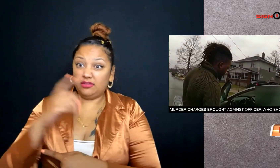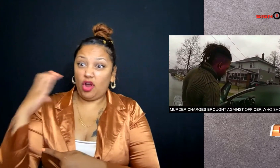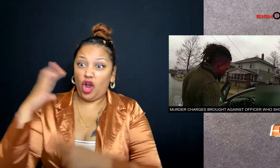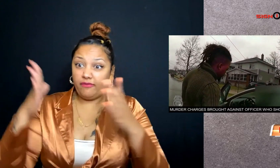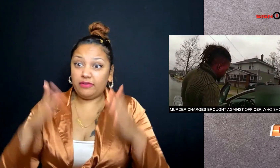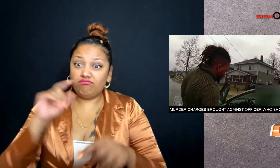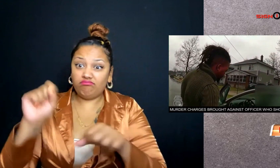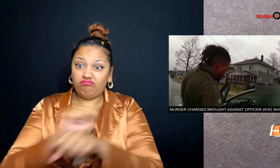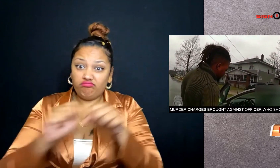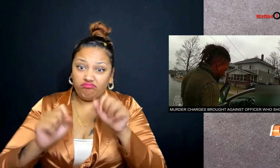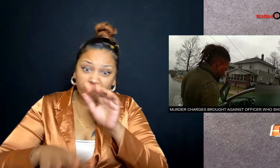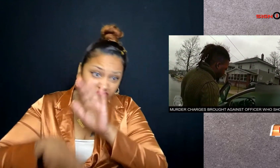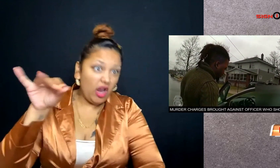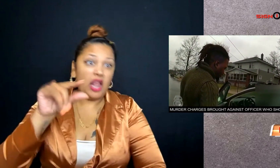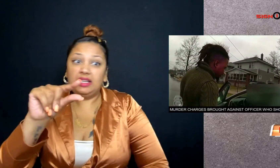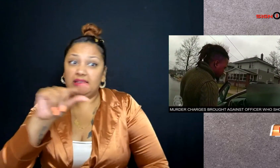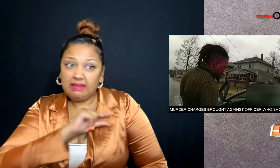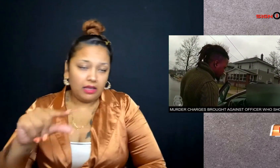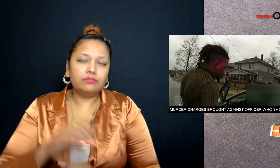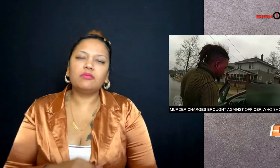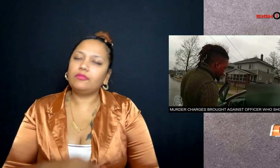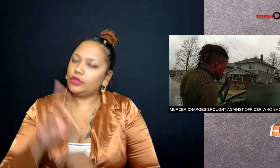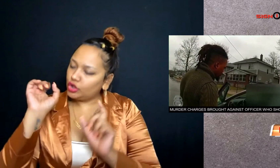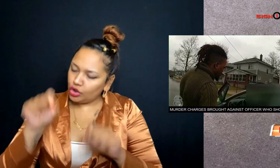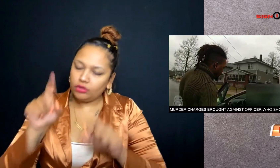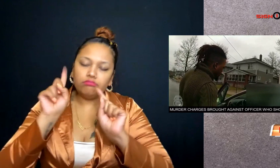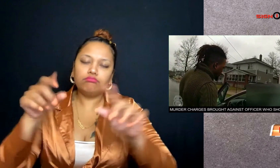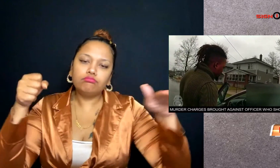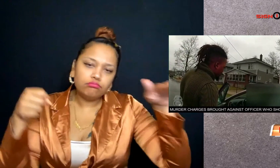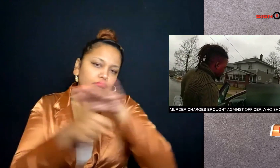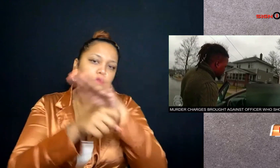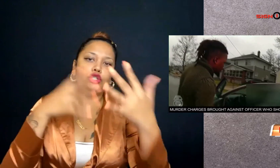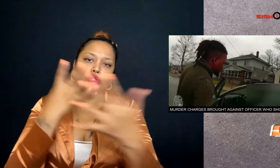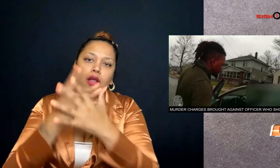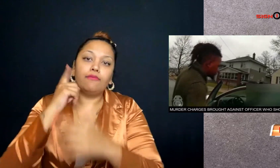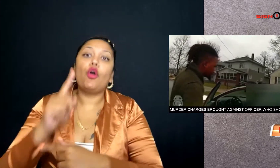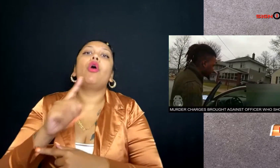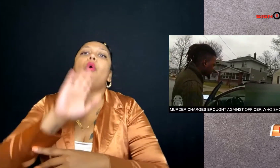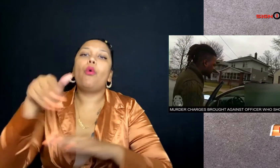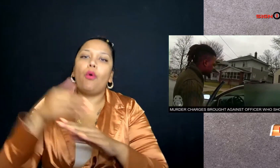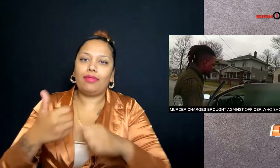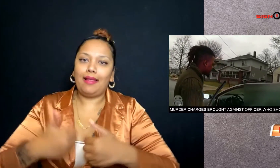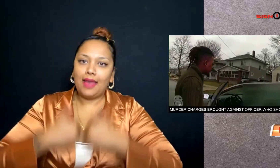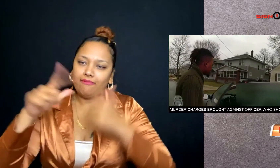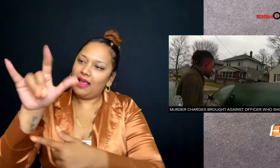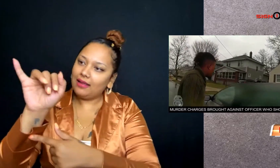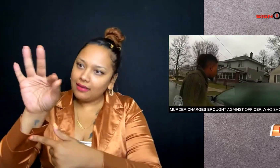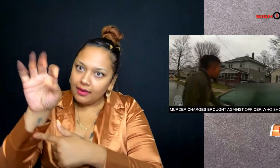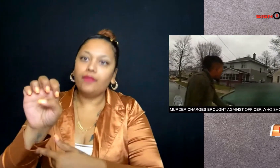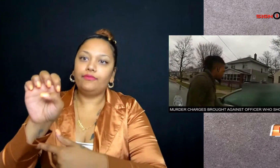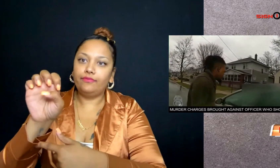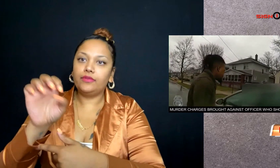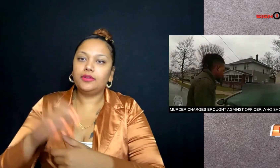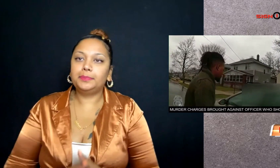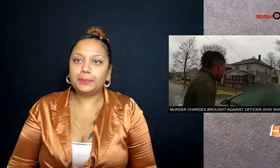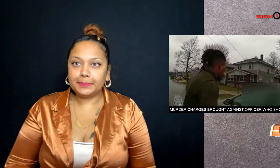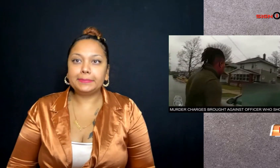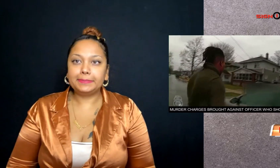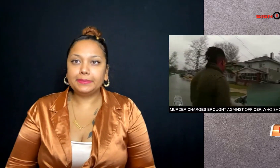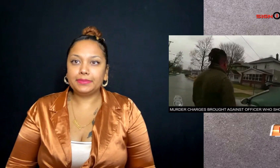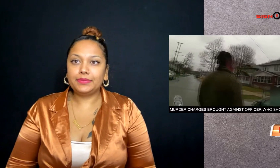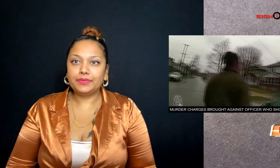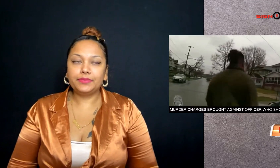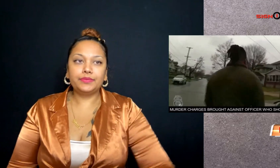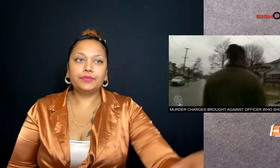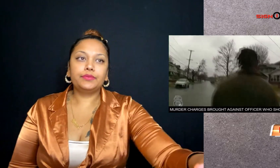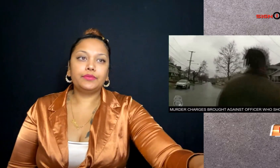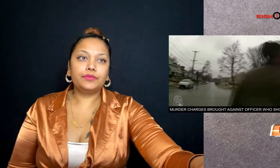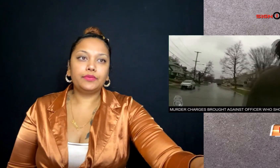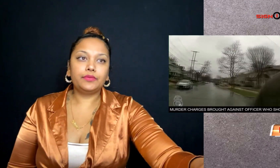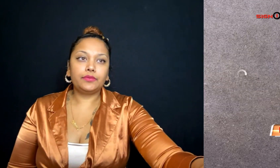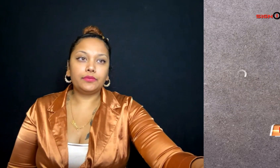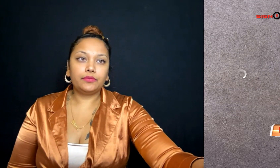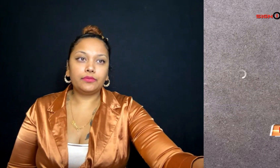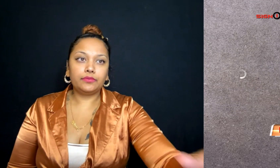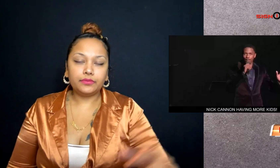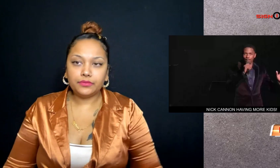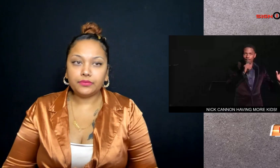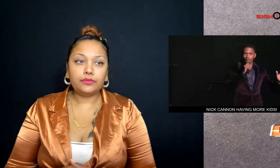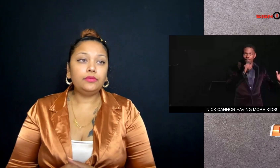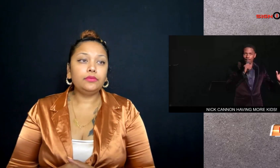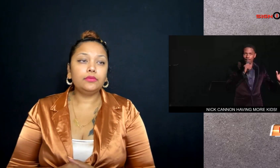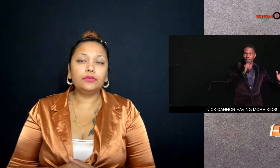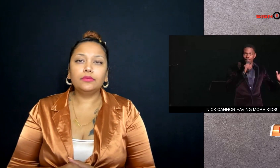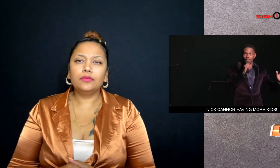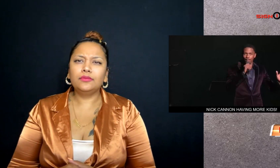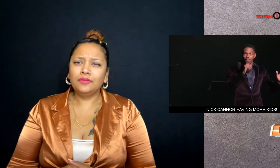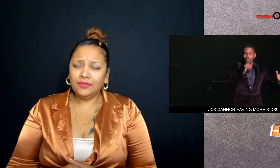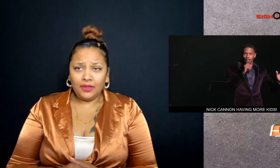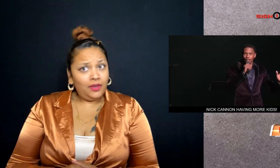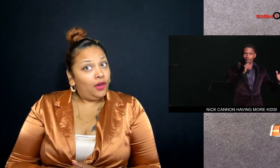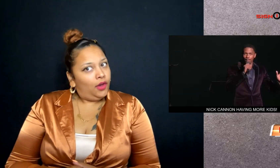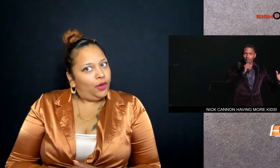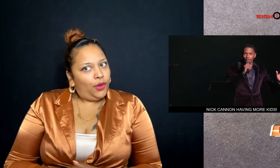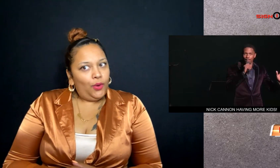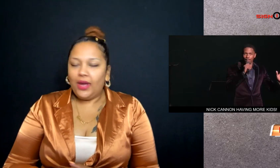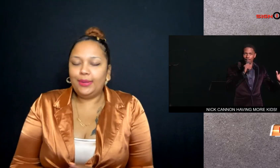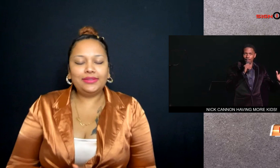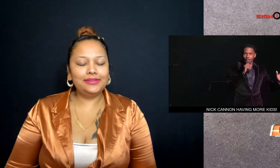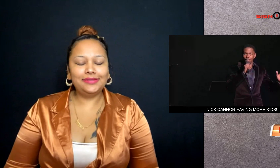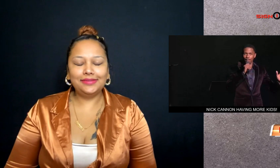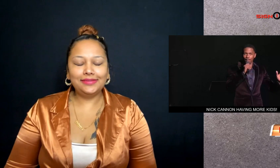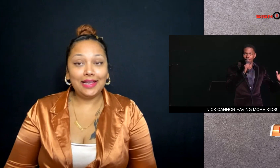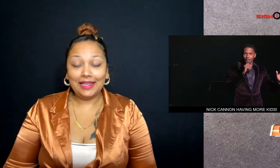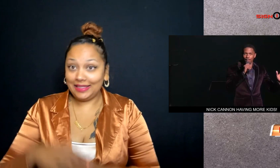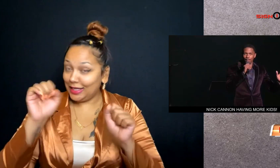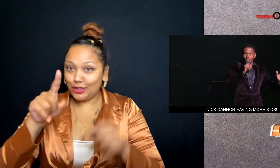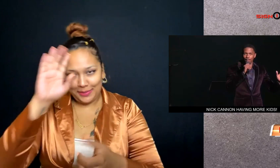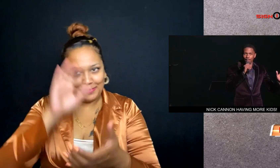say if Schurr is found guilty he could go to prison for the rest of his life